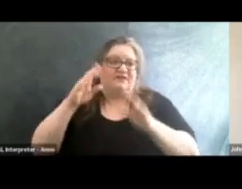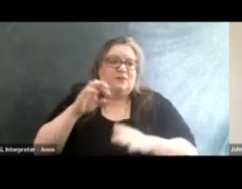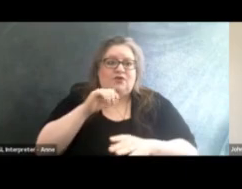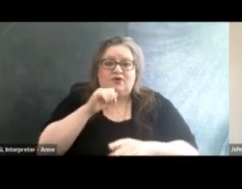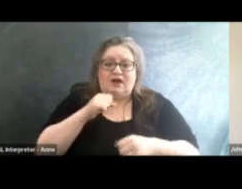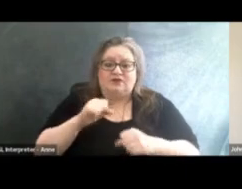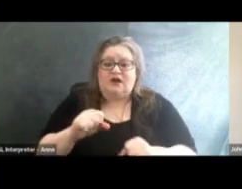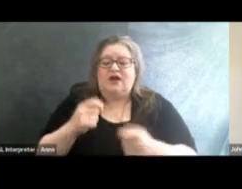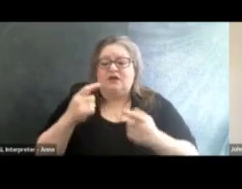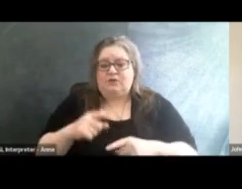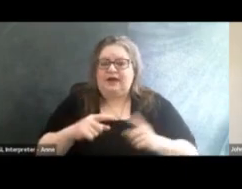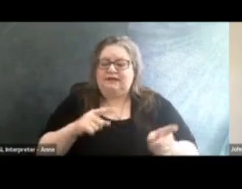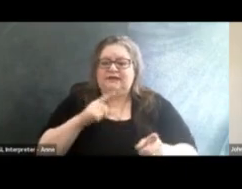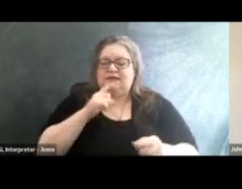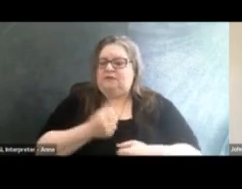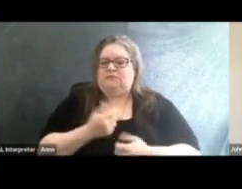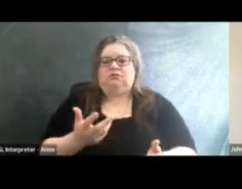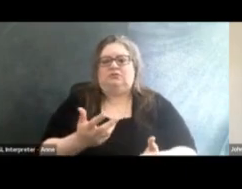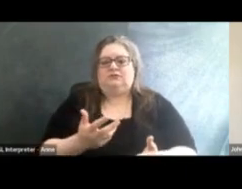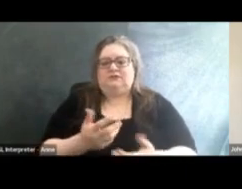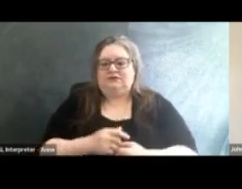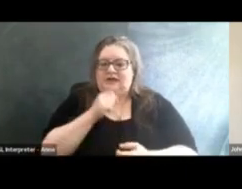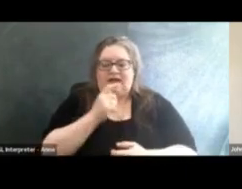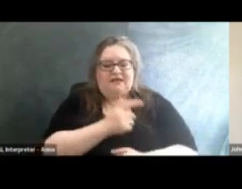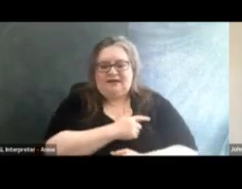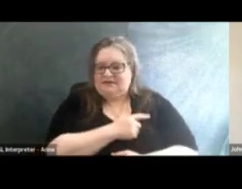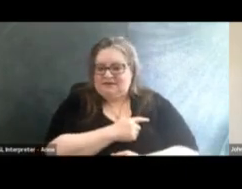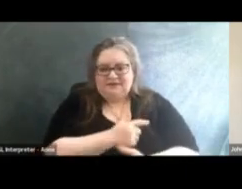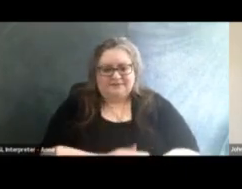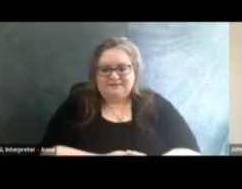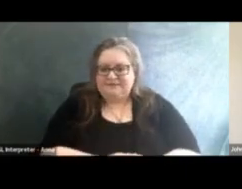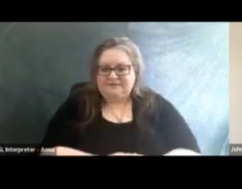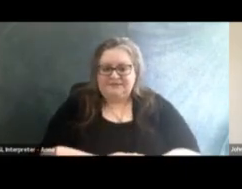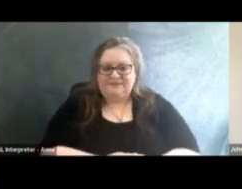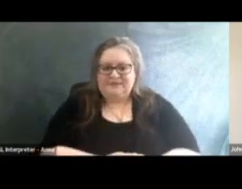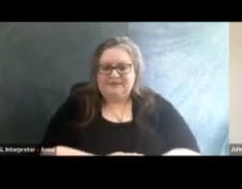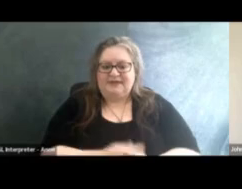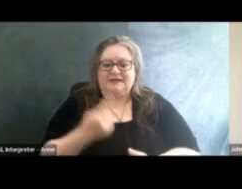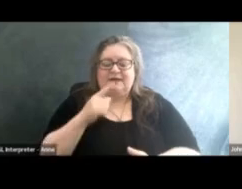indeed they've worn out. It's not laziness. Somebody who's hyper verbose, who talks too